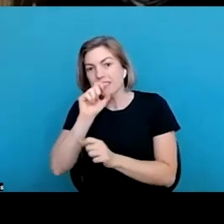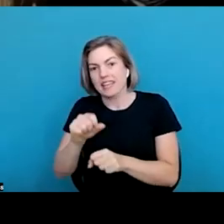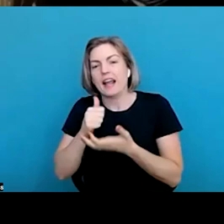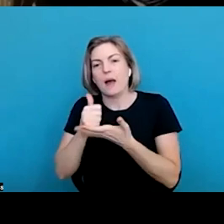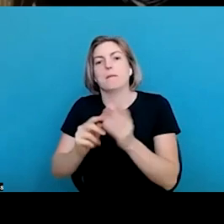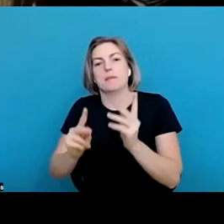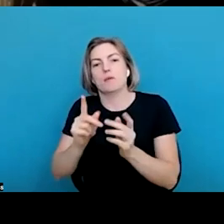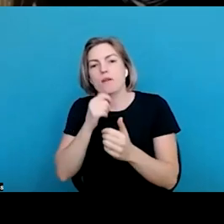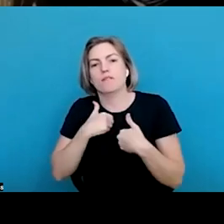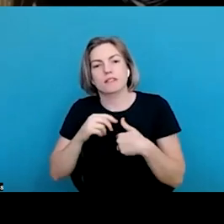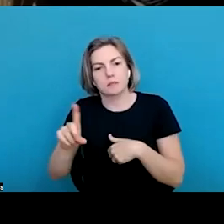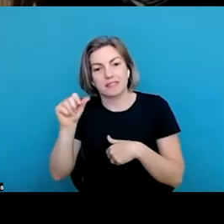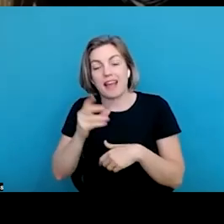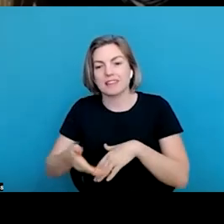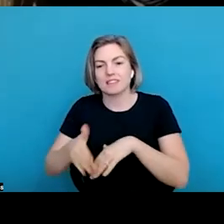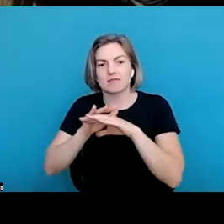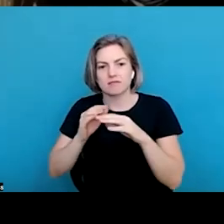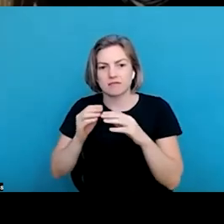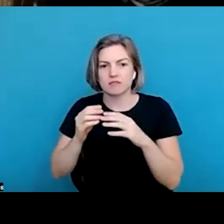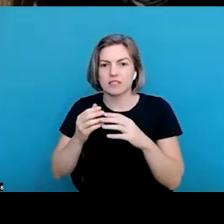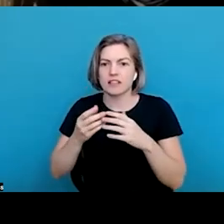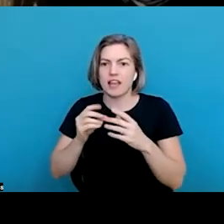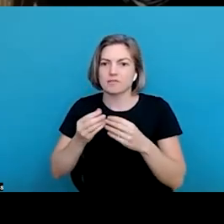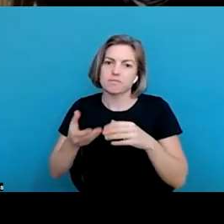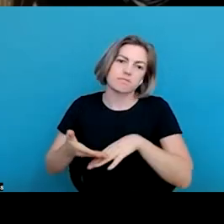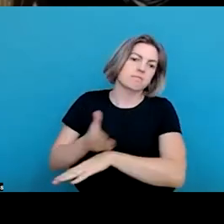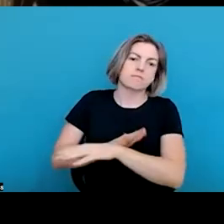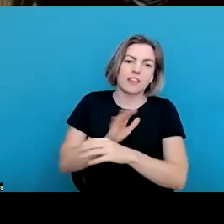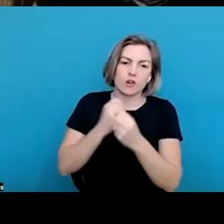and enhance their abilities -- further enhance their abilities in their daily life.